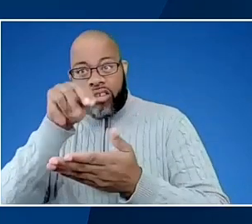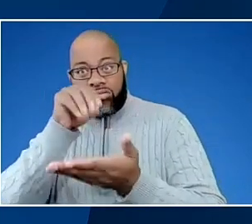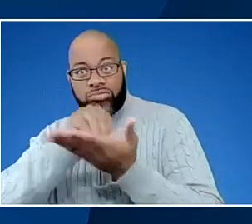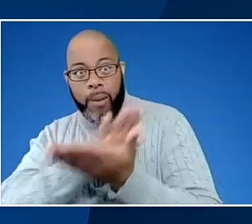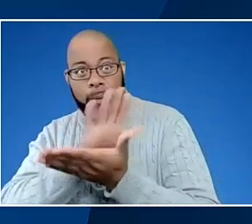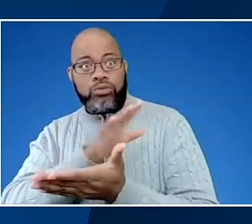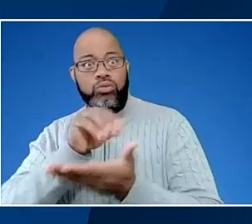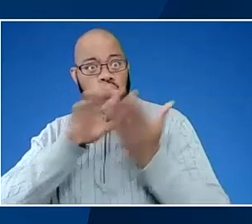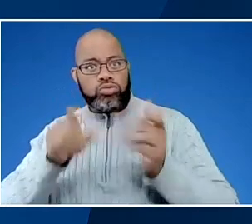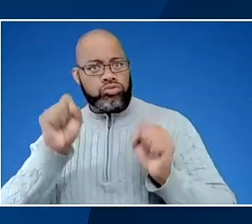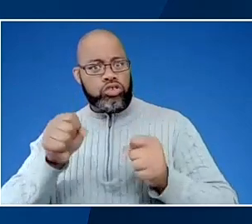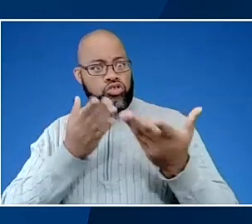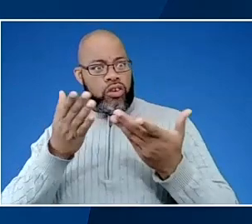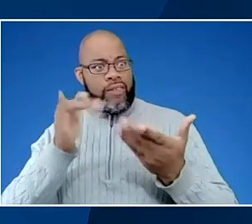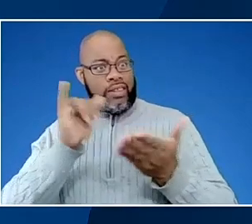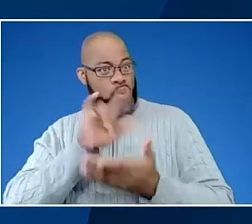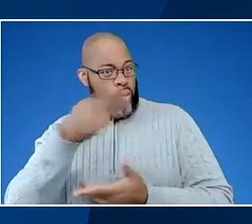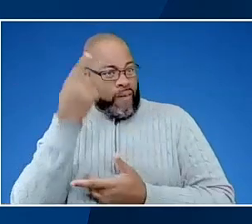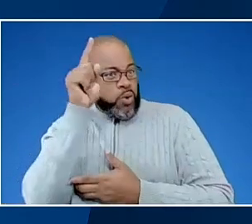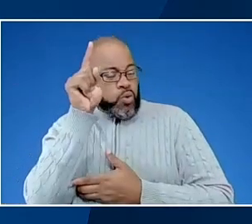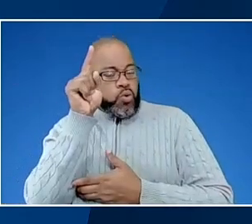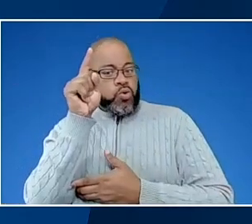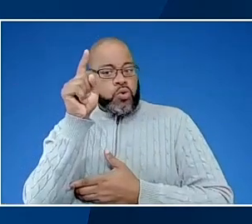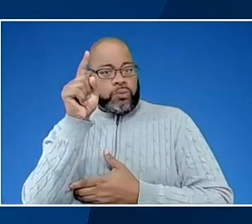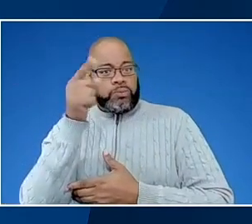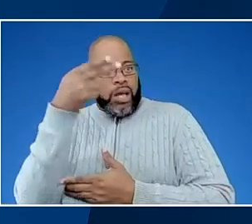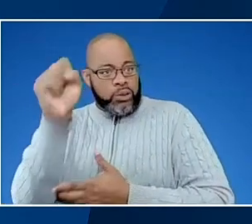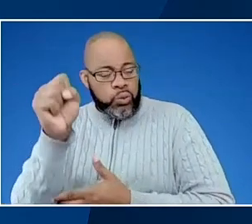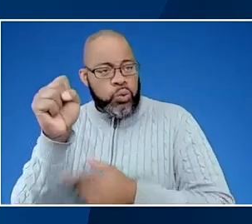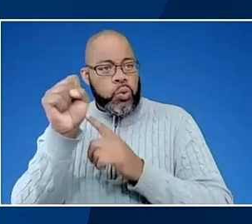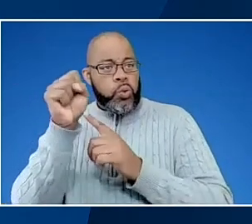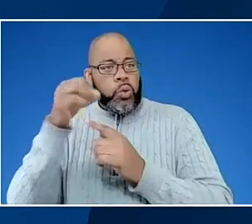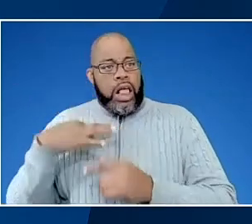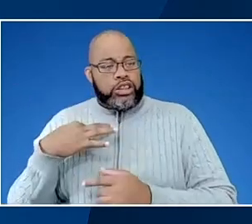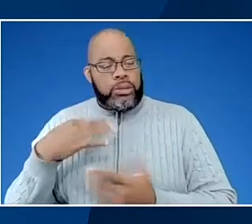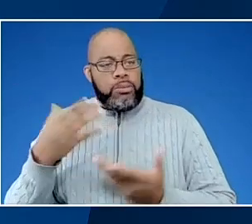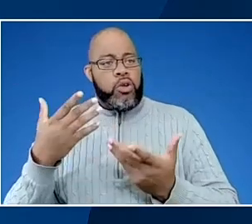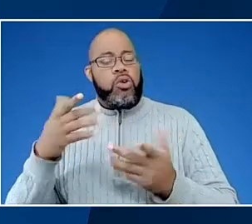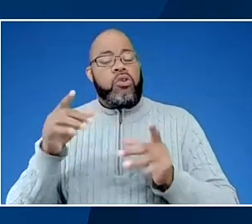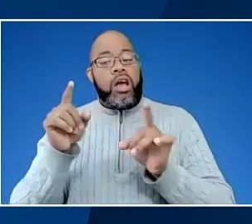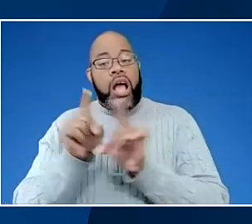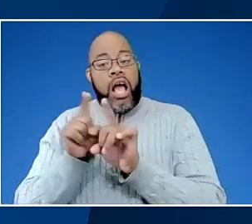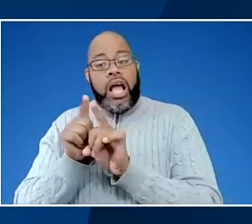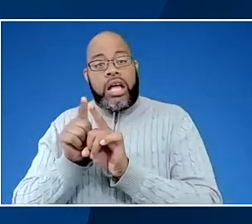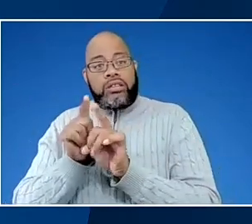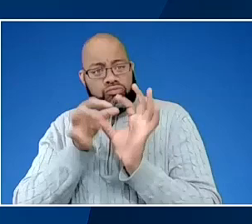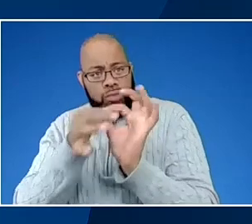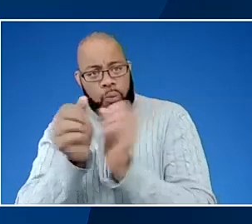serve or is that only for the high school eligible as it pertains to Upward Bound